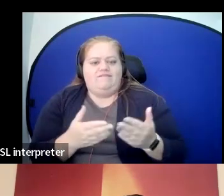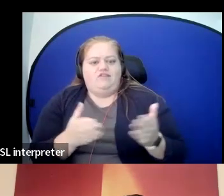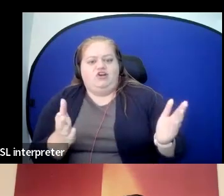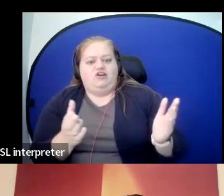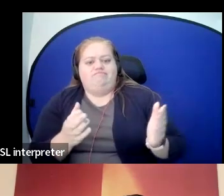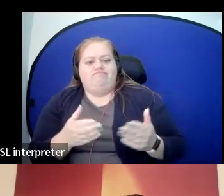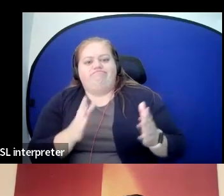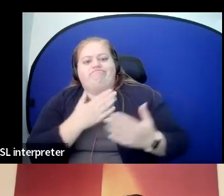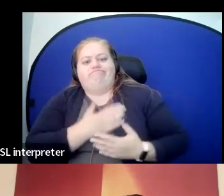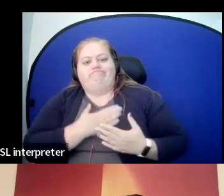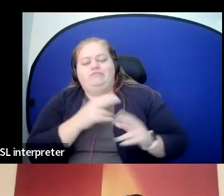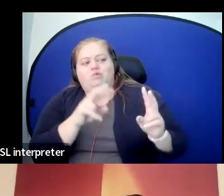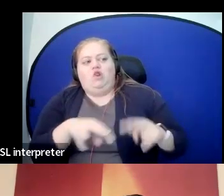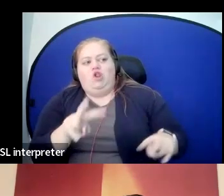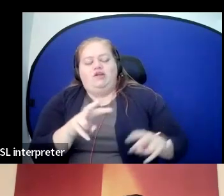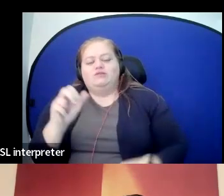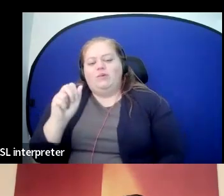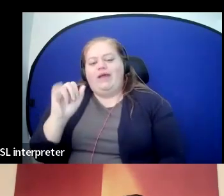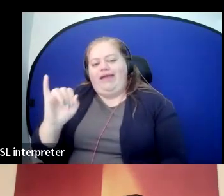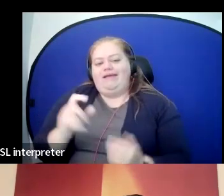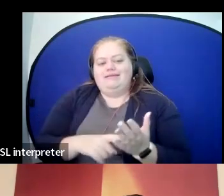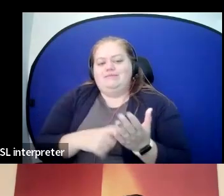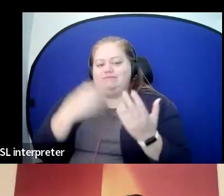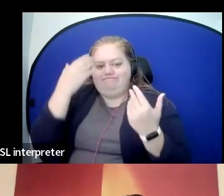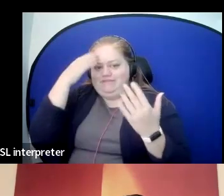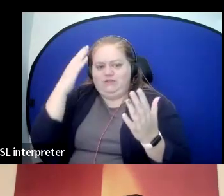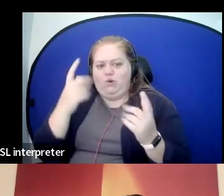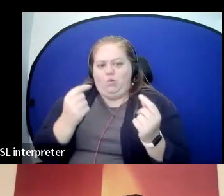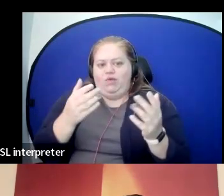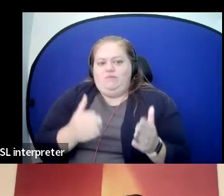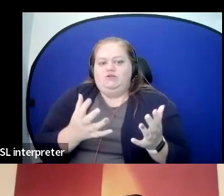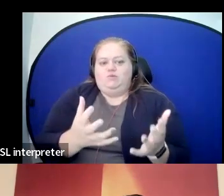So it sort of lacks that perspective in how to make sense of the world.